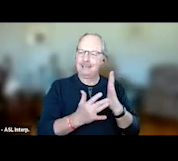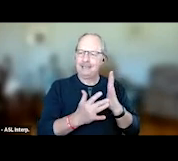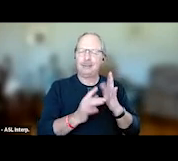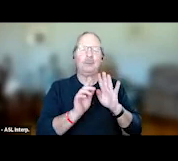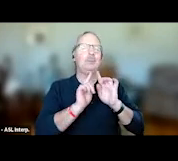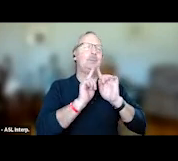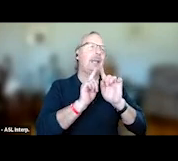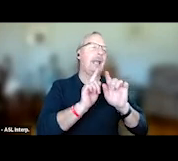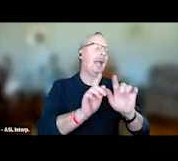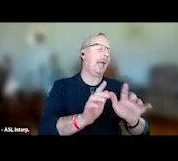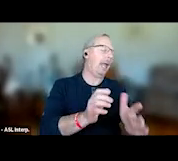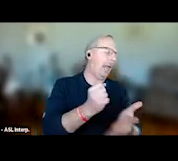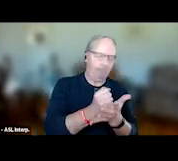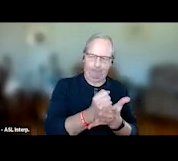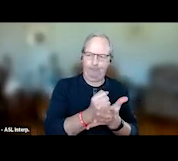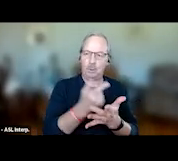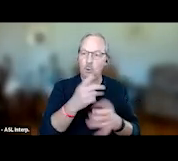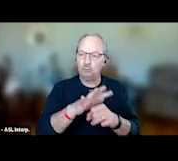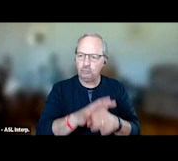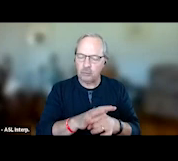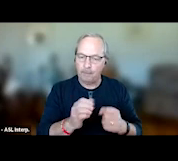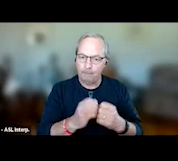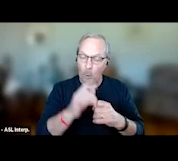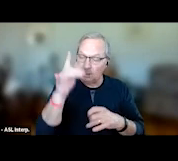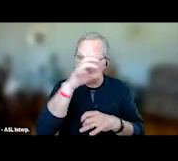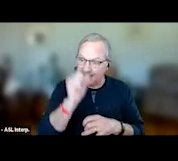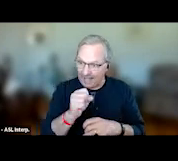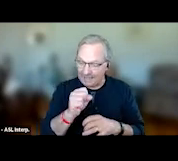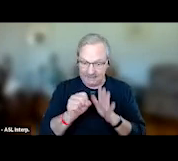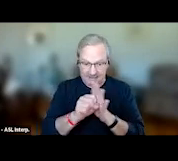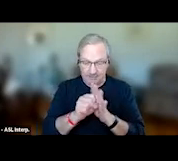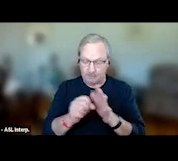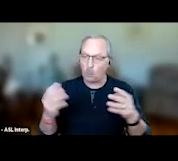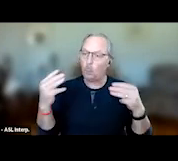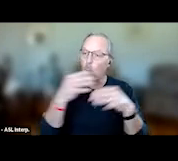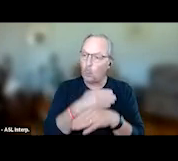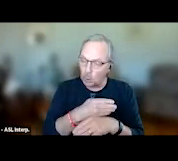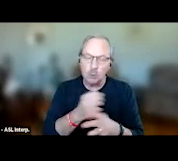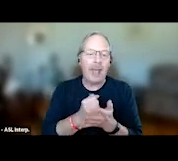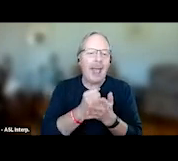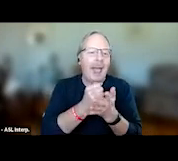We know that stress makes most psychotic symptoms worse, so if we can help them relax, this is gonna have, you know,